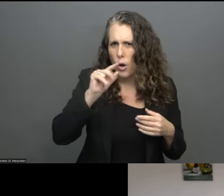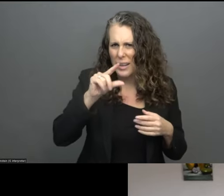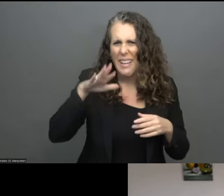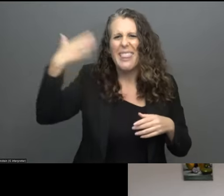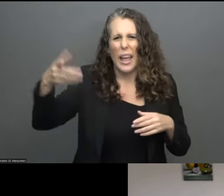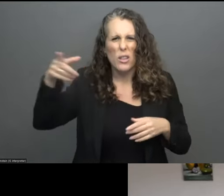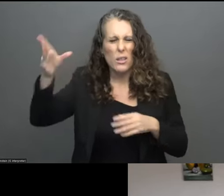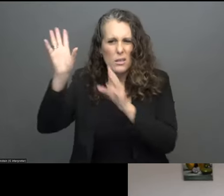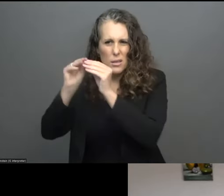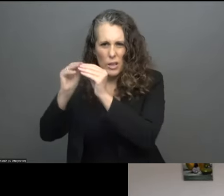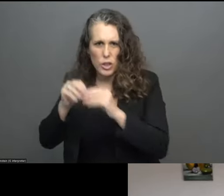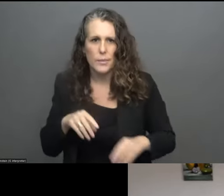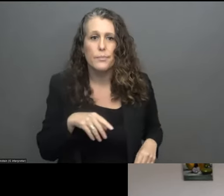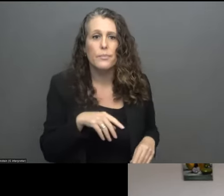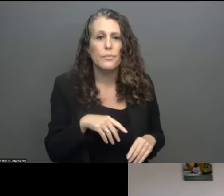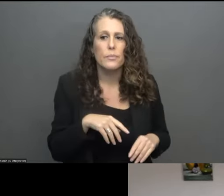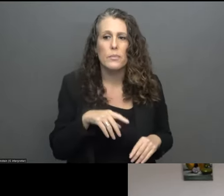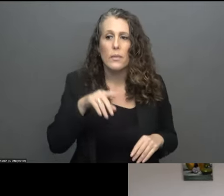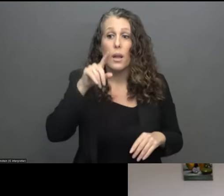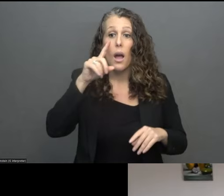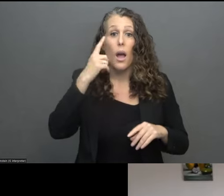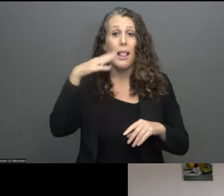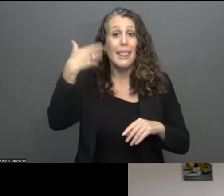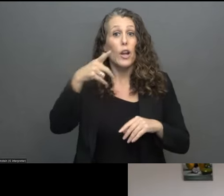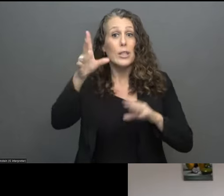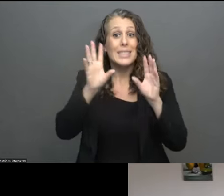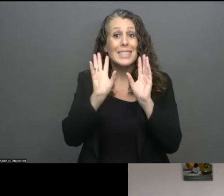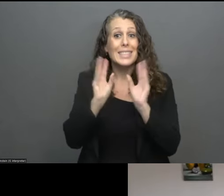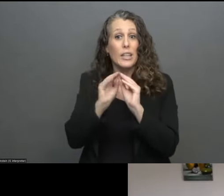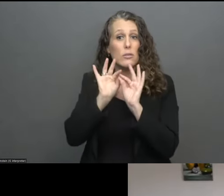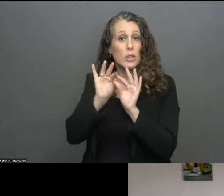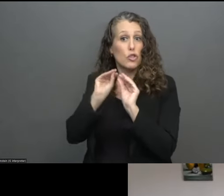Neil more on the session on training he already said a few things about what artist is doing